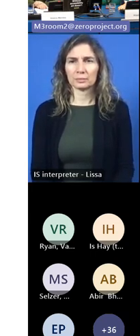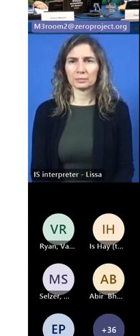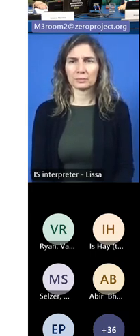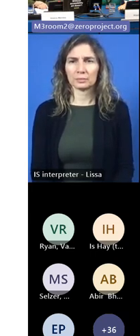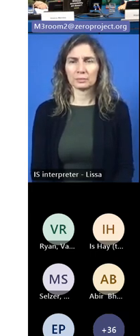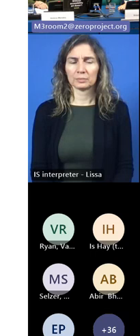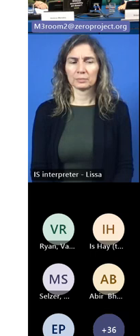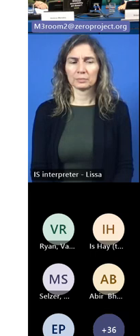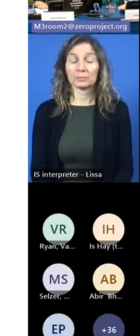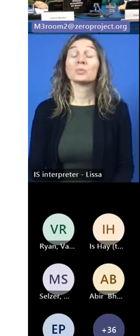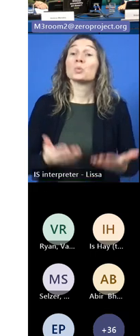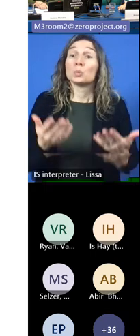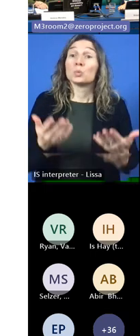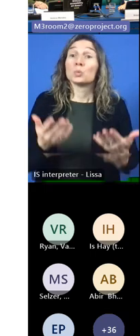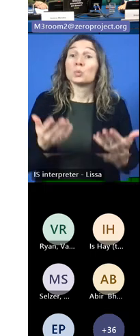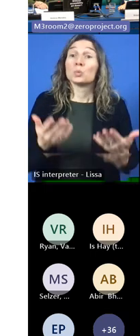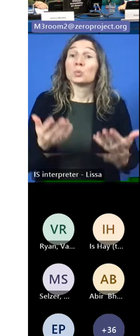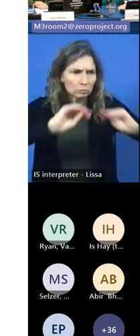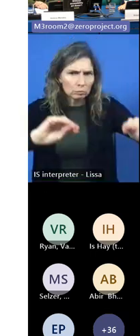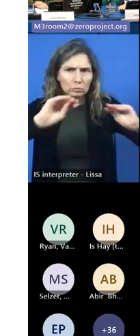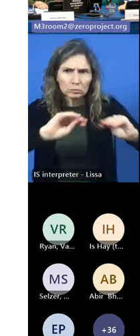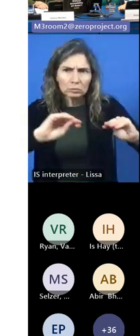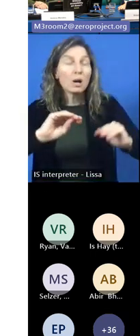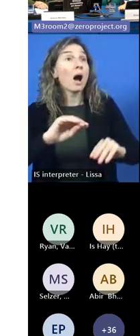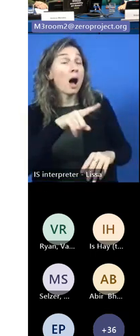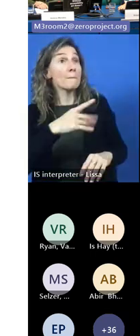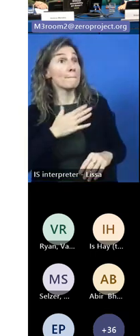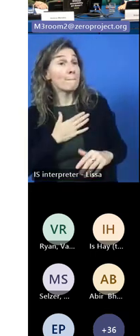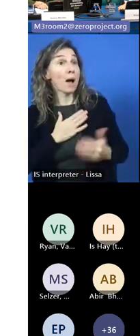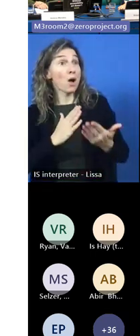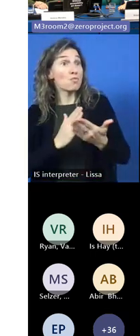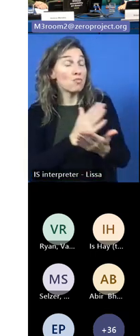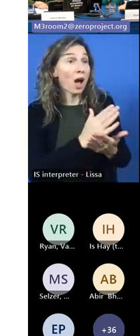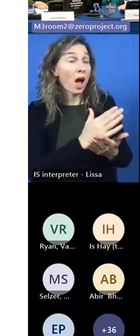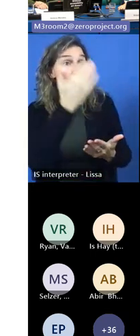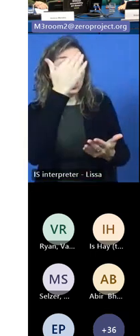the right, it is so important because then they could get empowered and they really